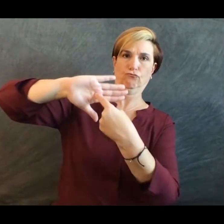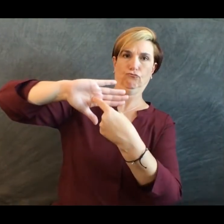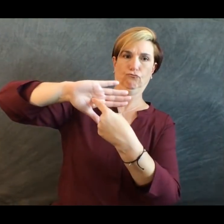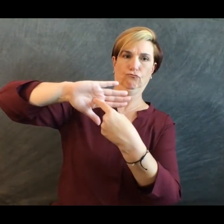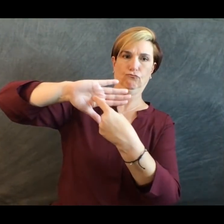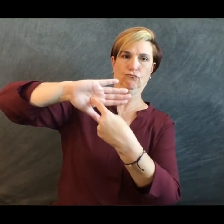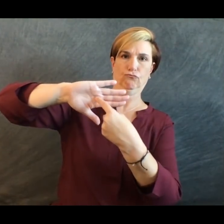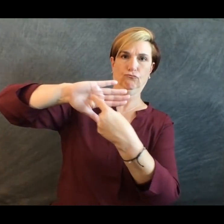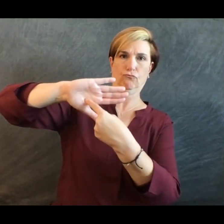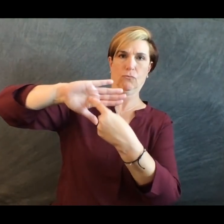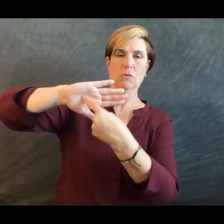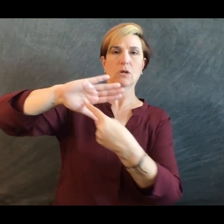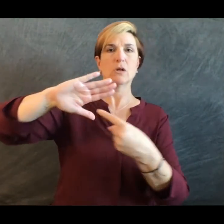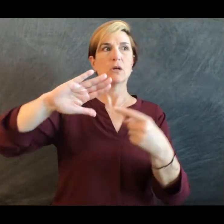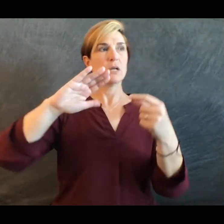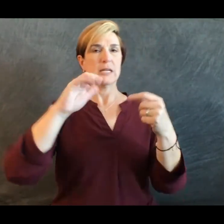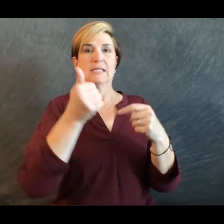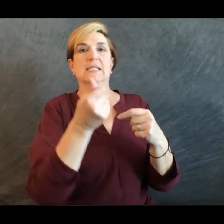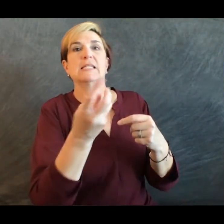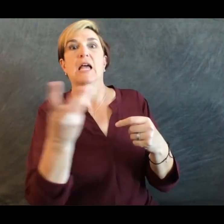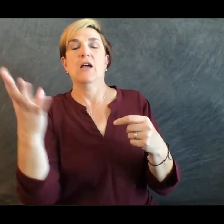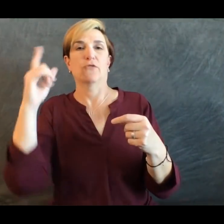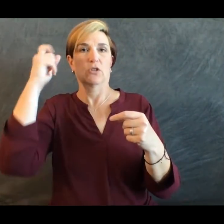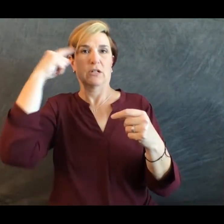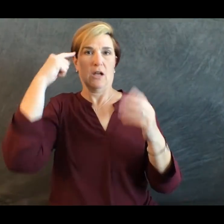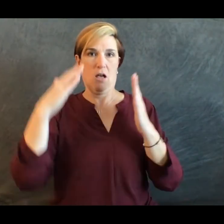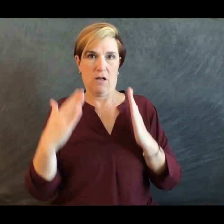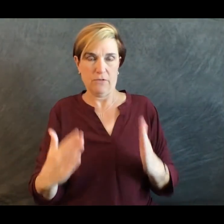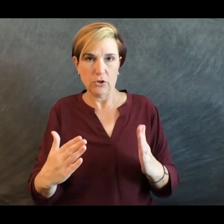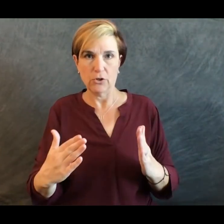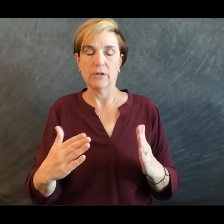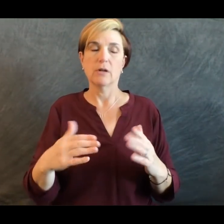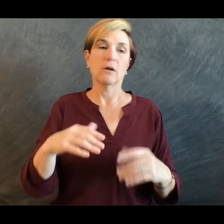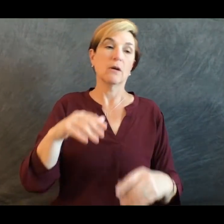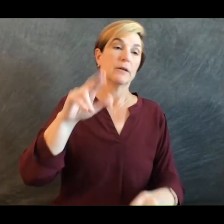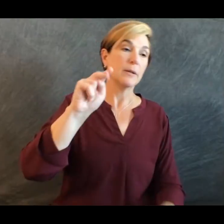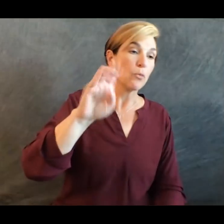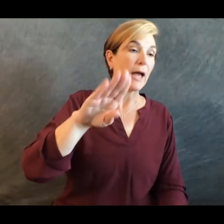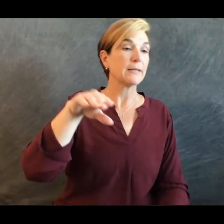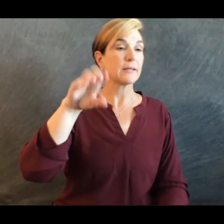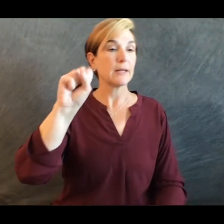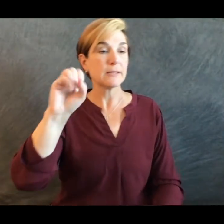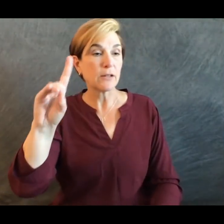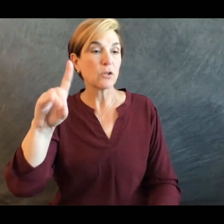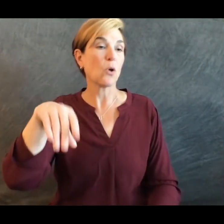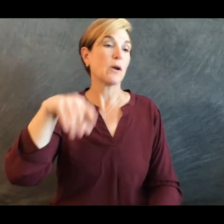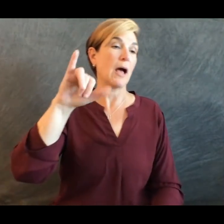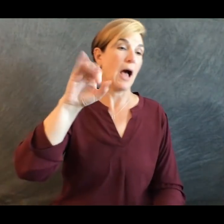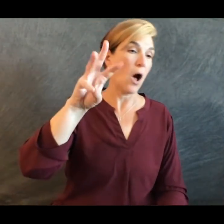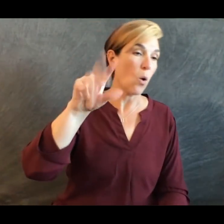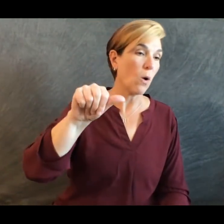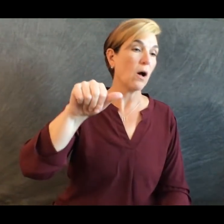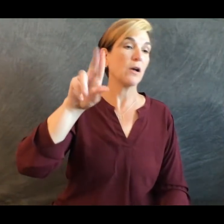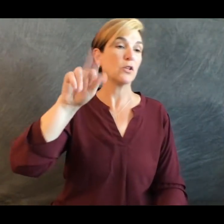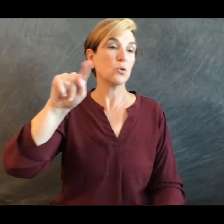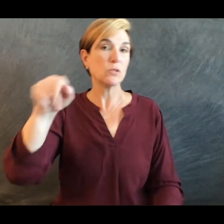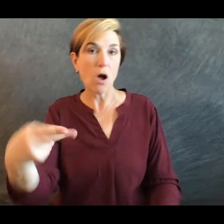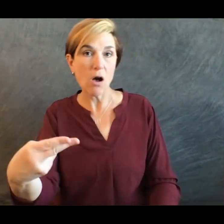several of the governors you know from Nebraska Iowa South Dakota Utah just about an hour and a half ago I spoke with the governors of Arkansas and